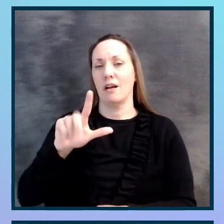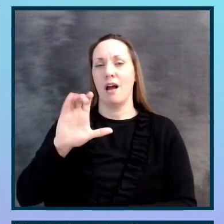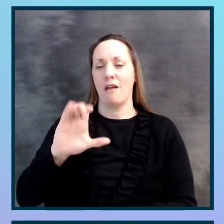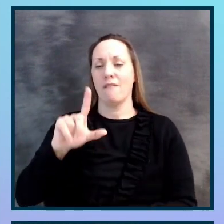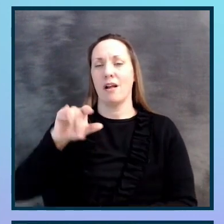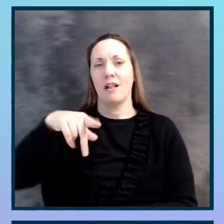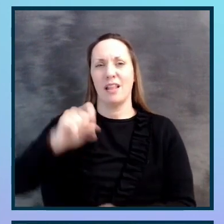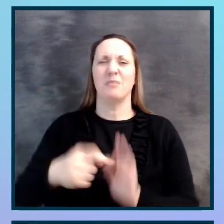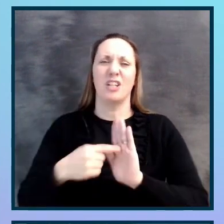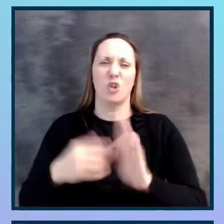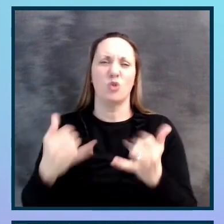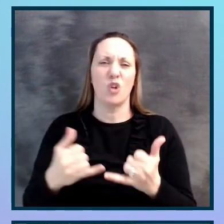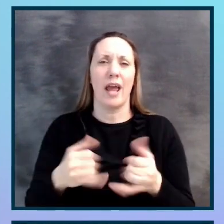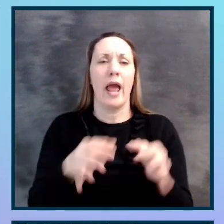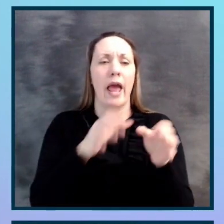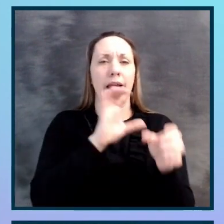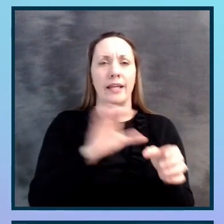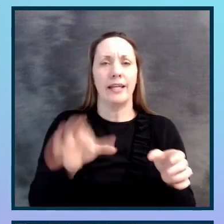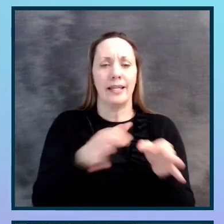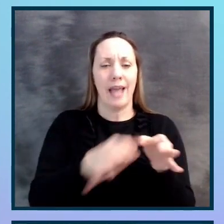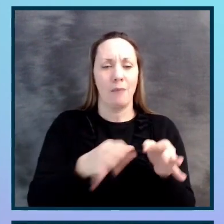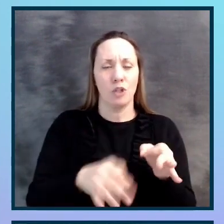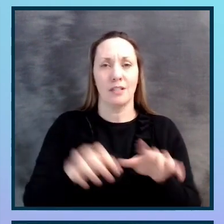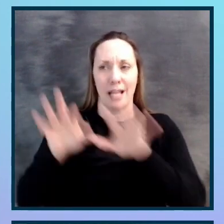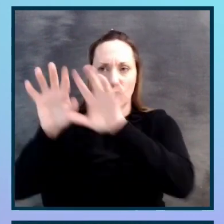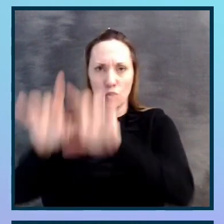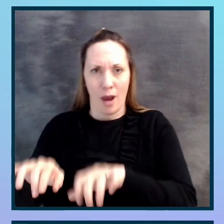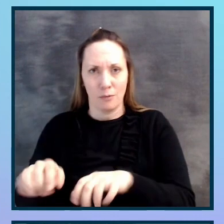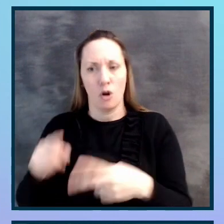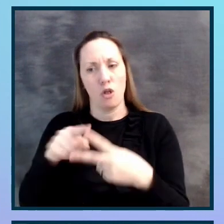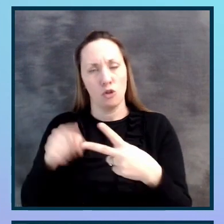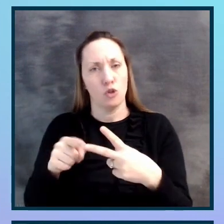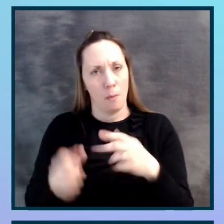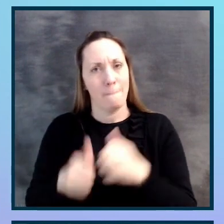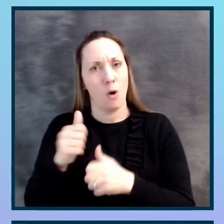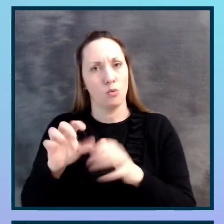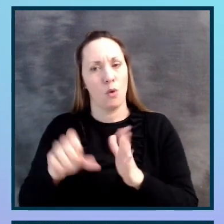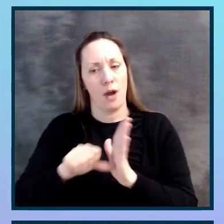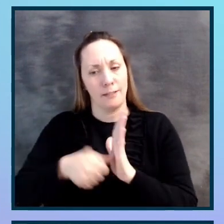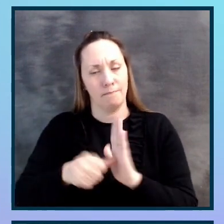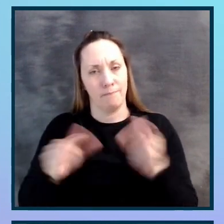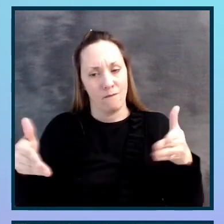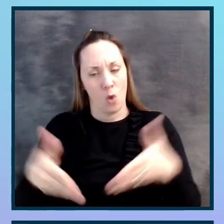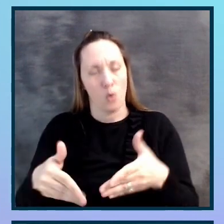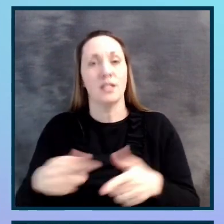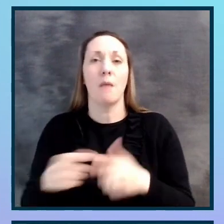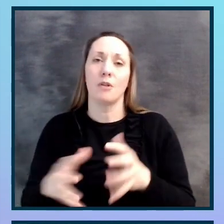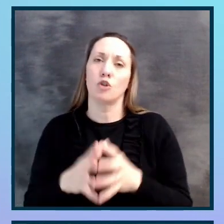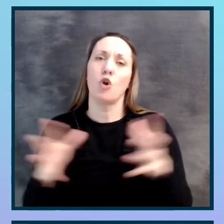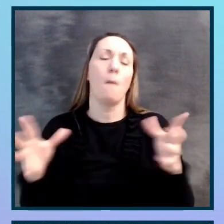Captions and transcripts are two big ticket items that we wanted to spotlight, but there's so much more that the team considered